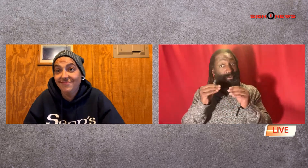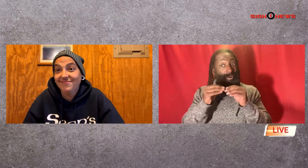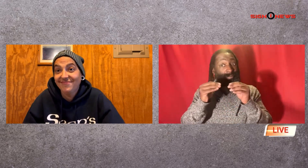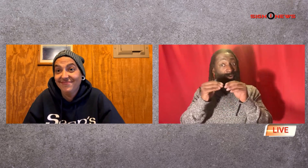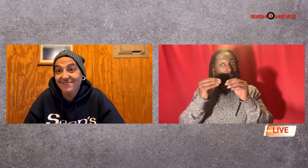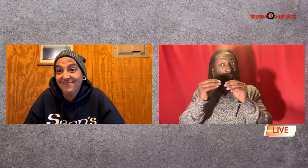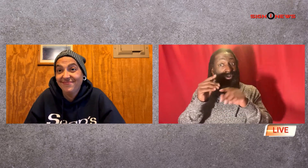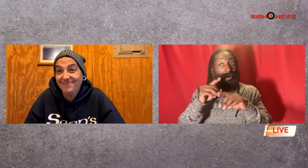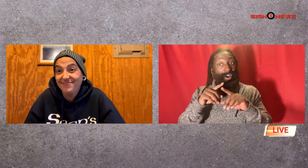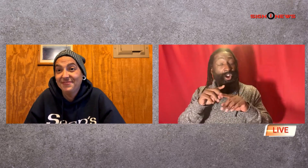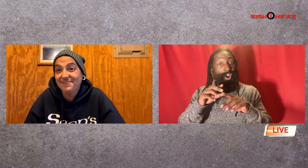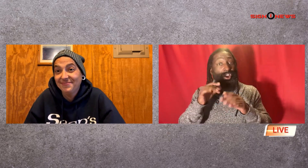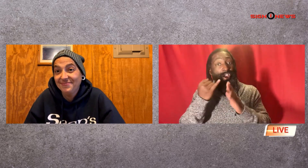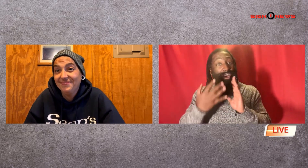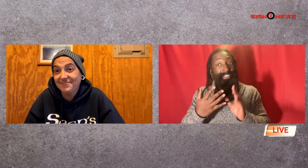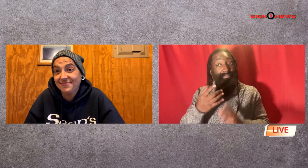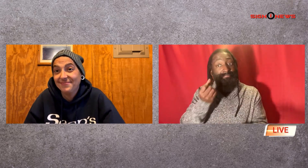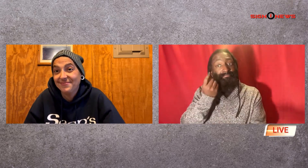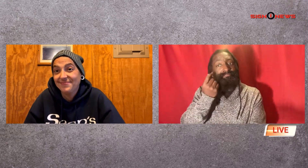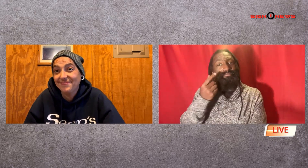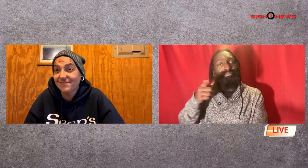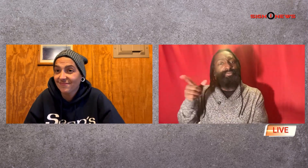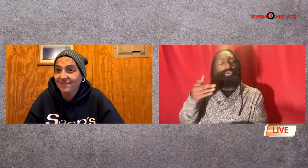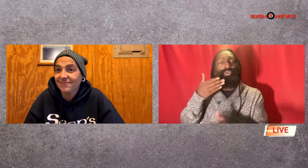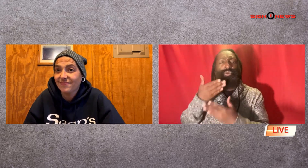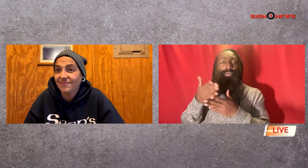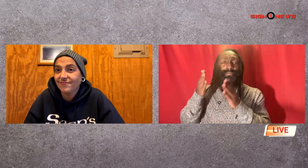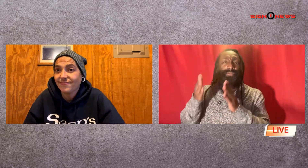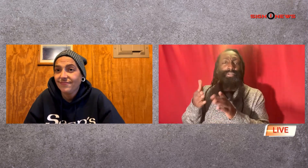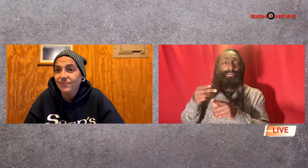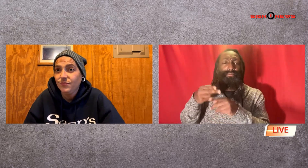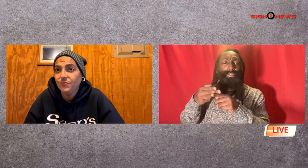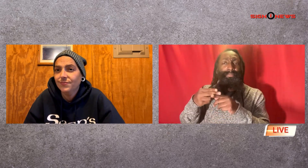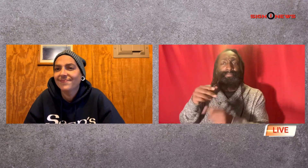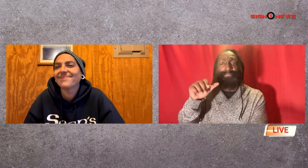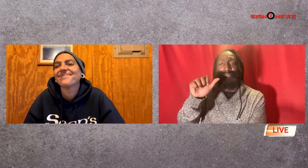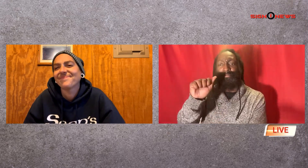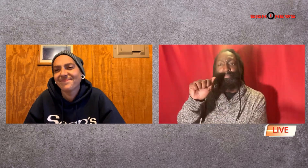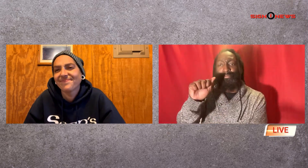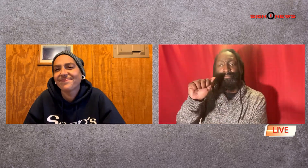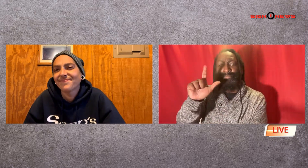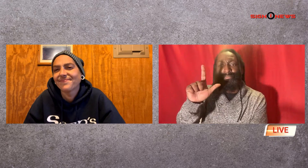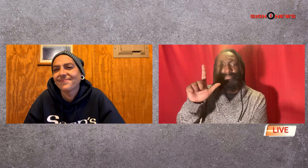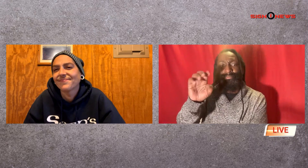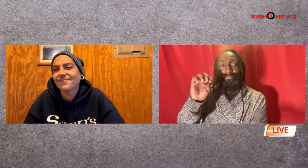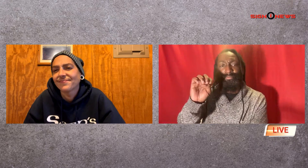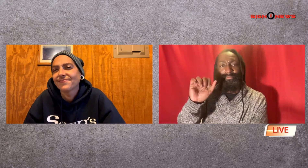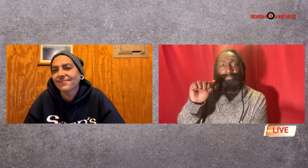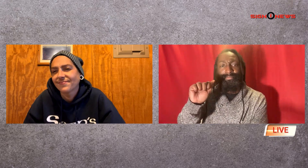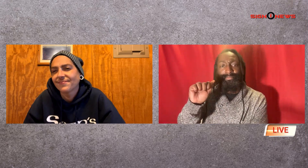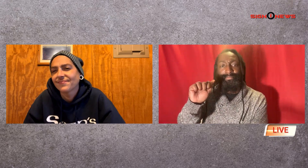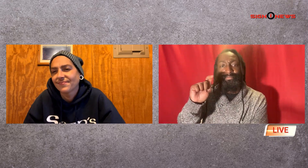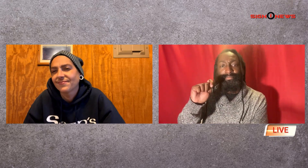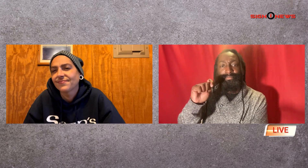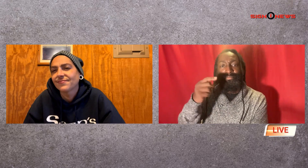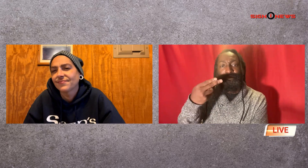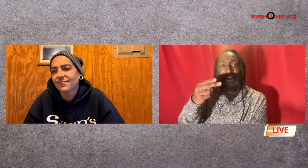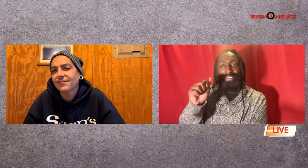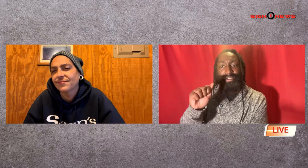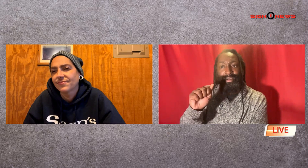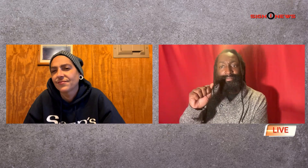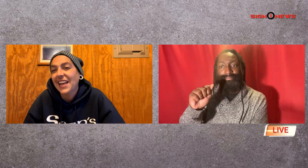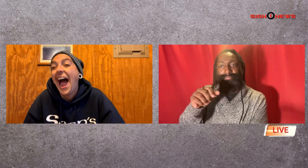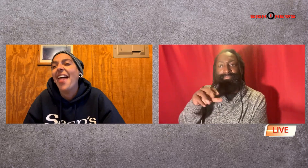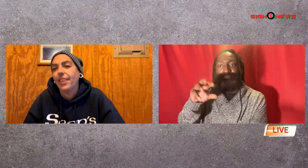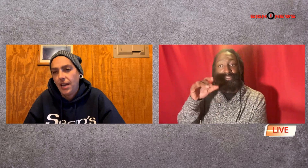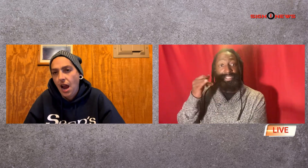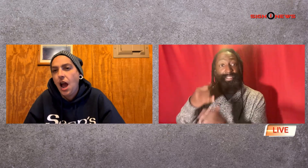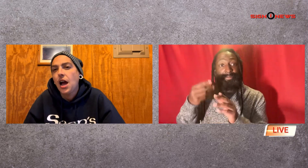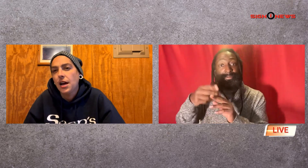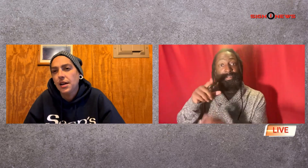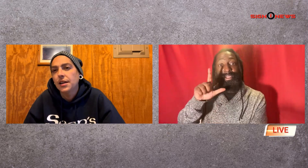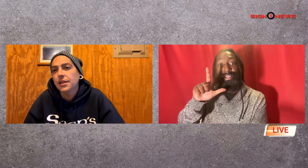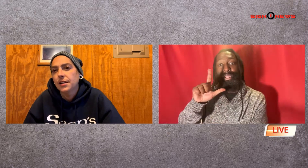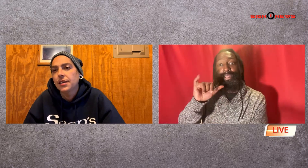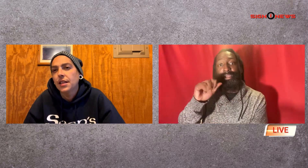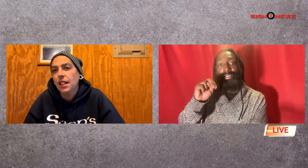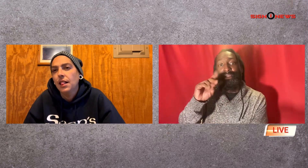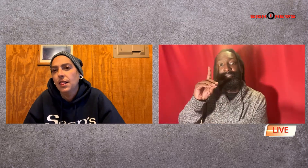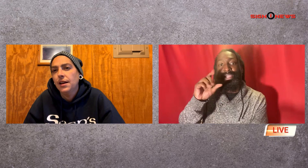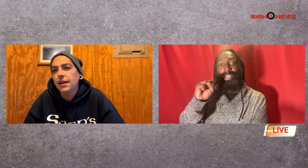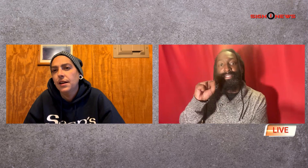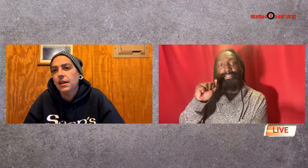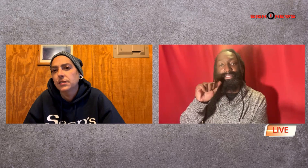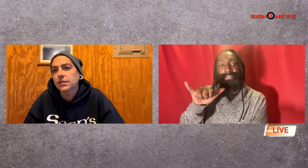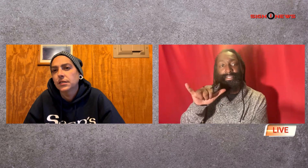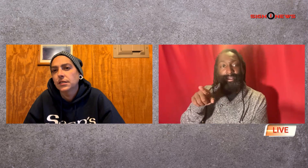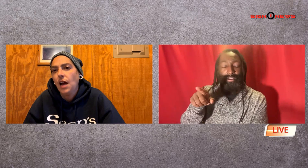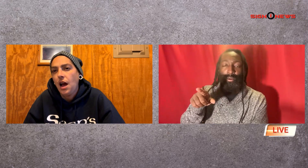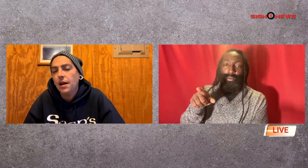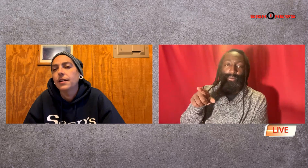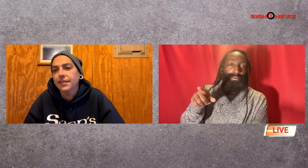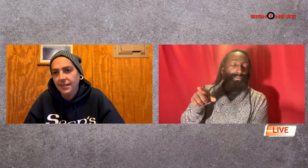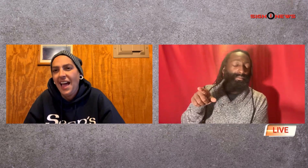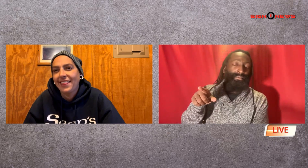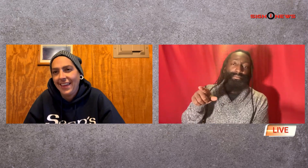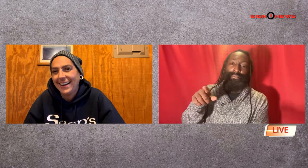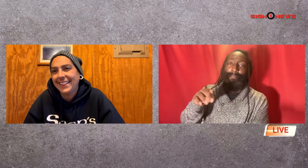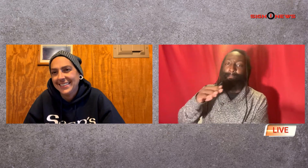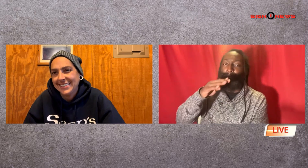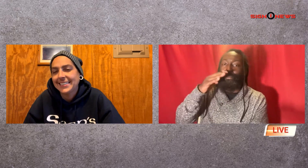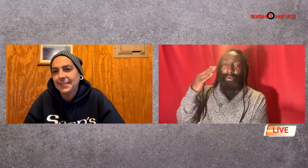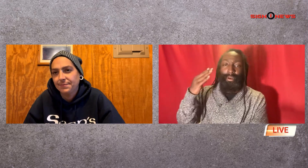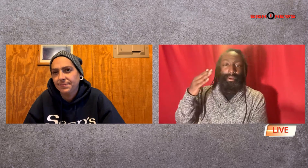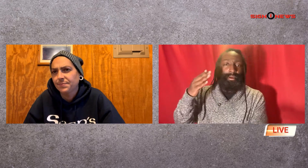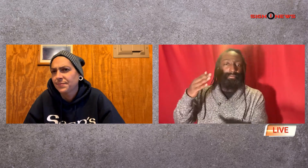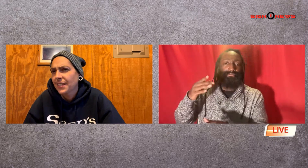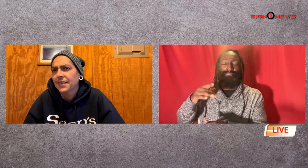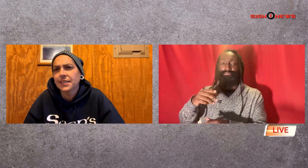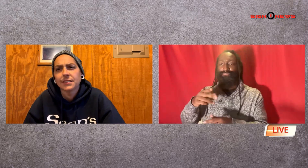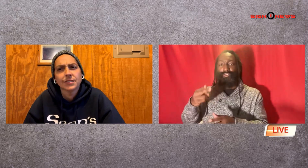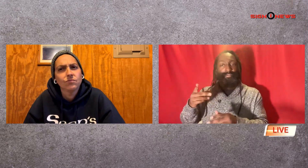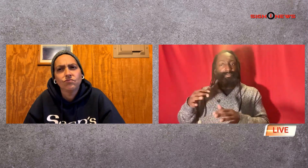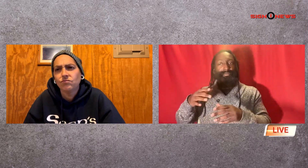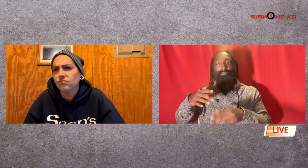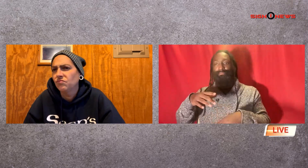we continue to find more and more artists there's a person name Alethea Lindsey she's